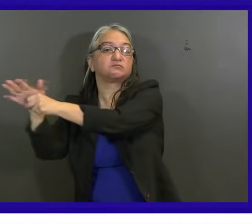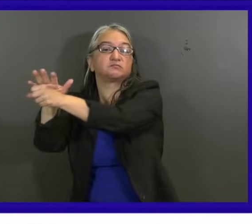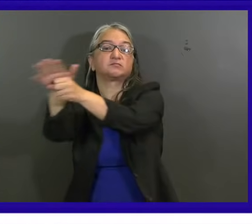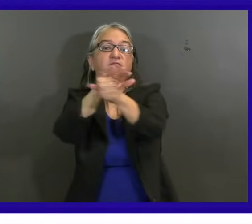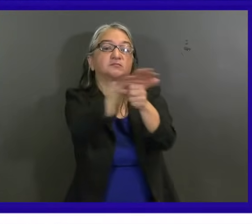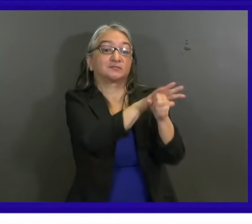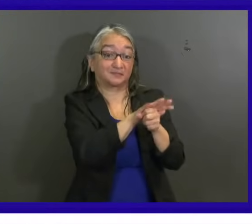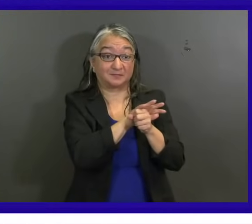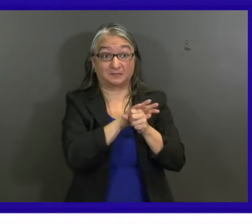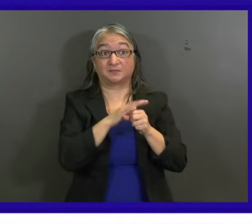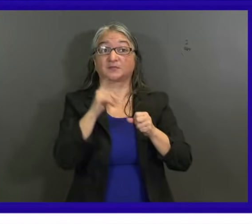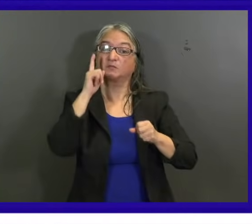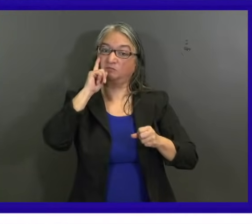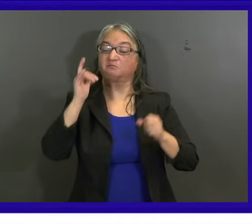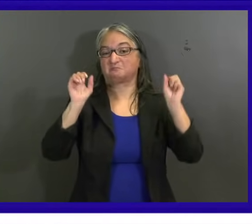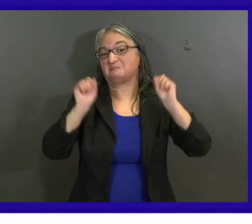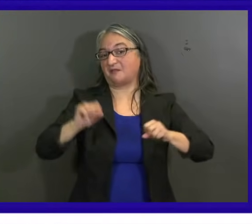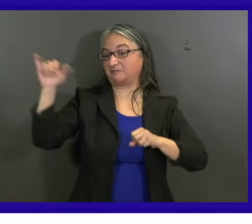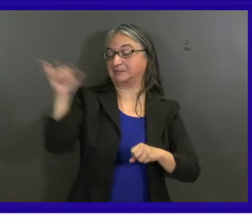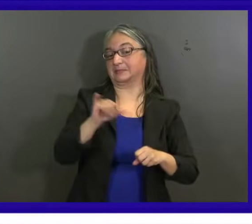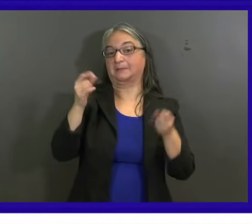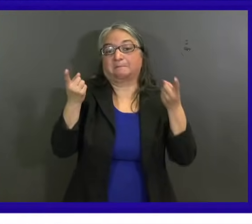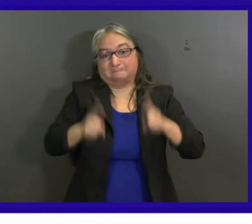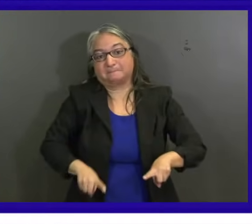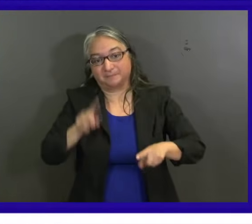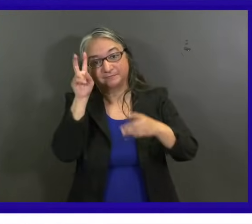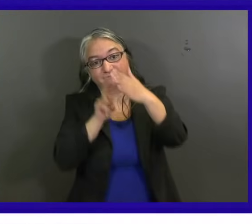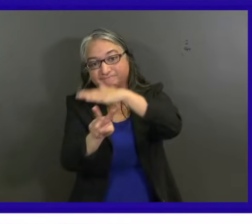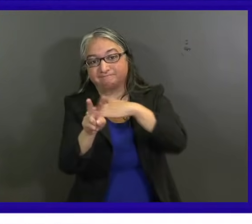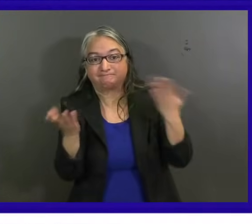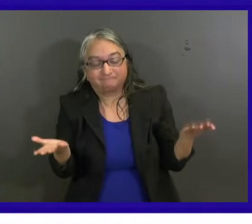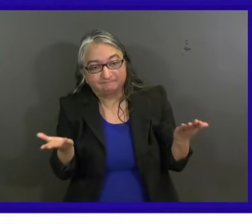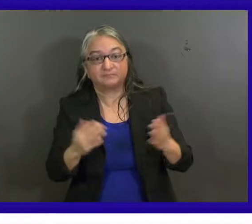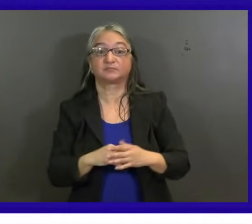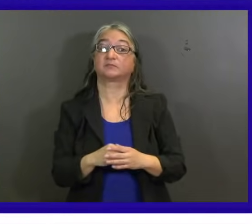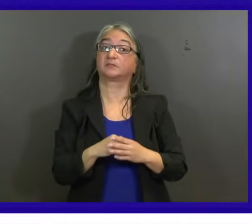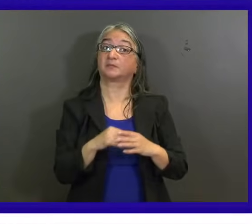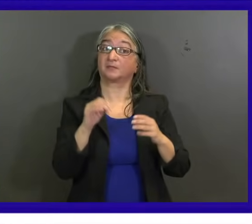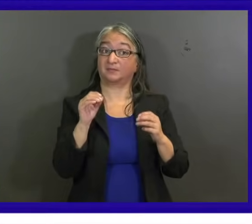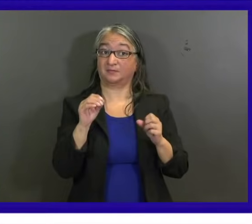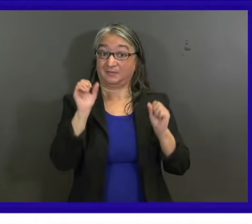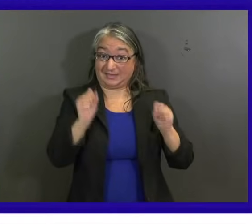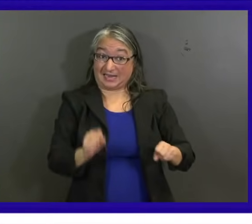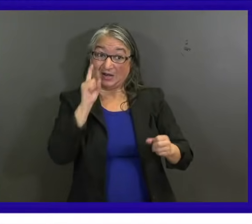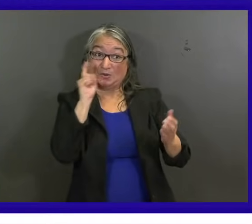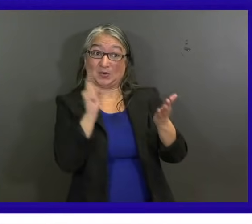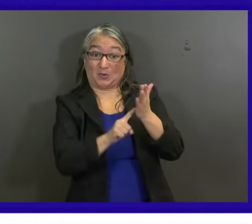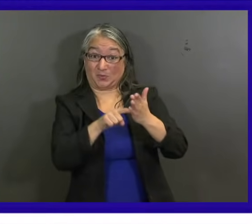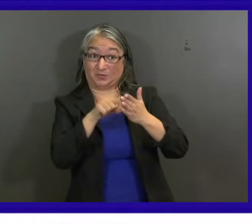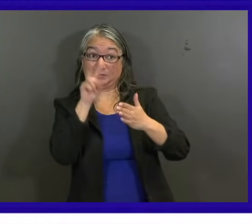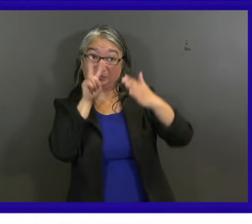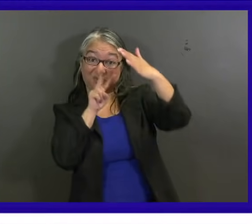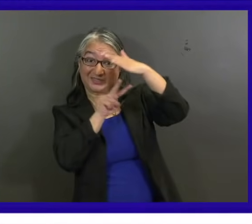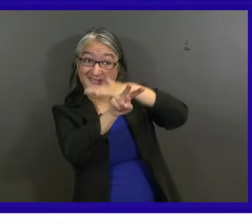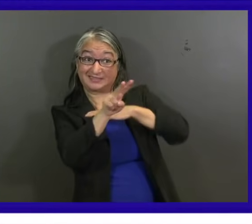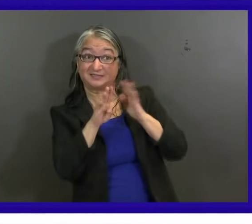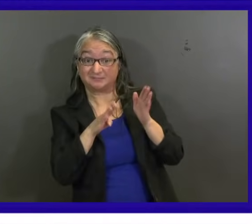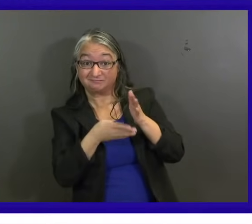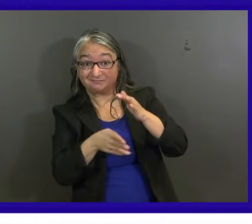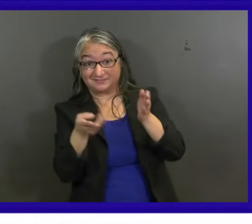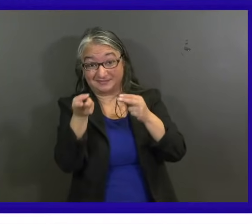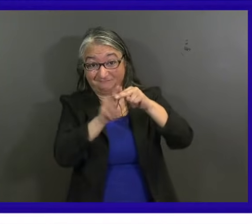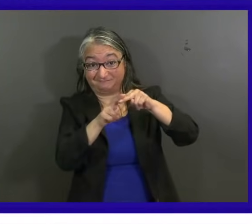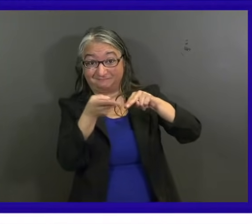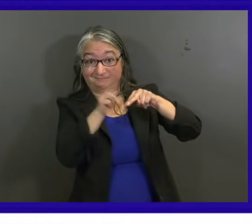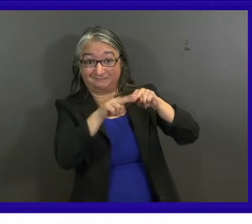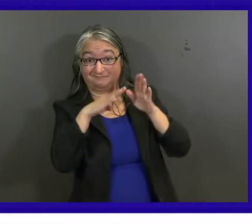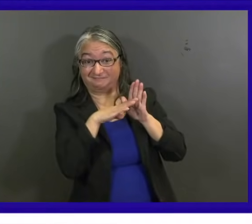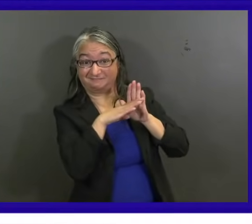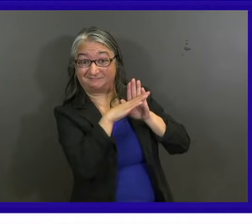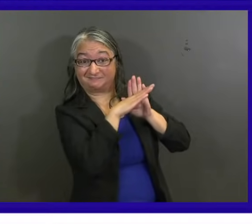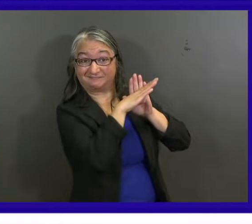you can see how rapidly omicron would take over as our dominant strain and that rapid case rise